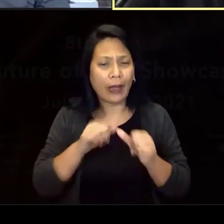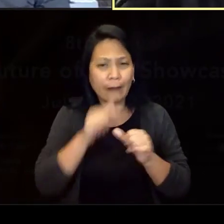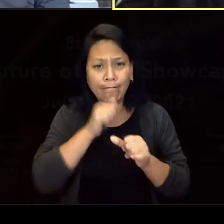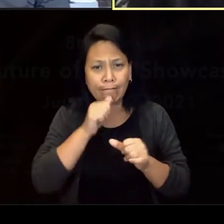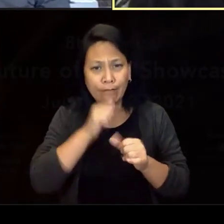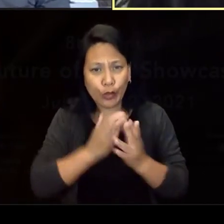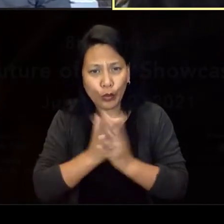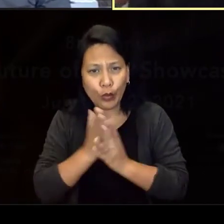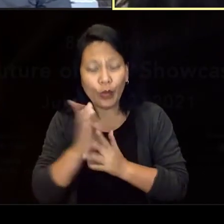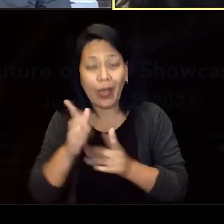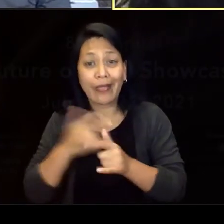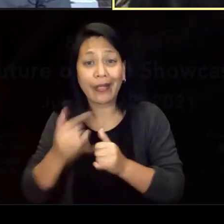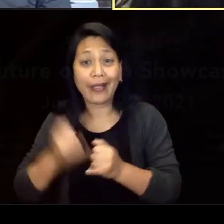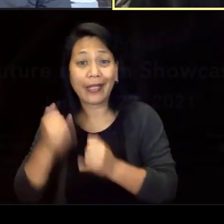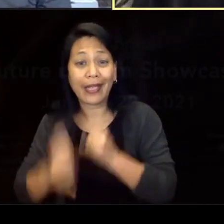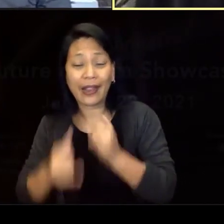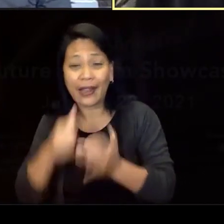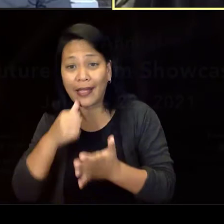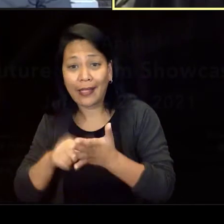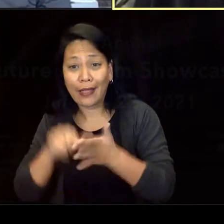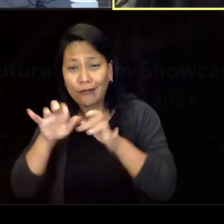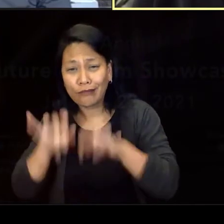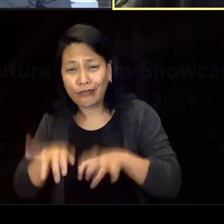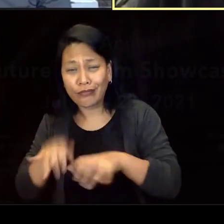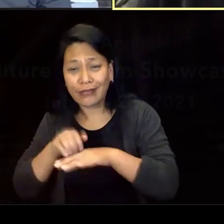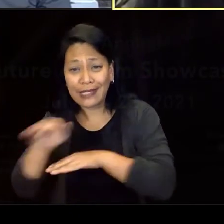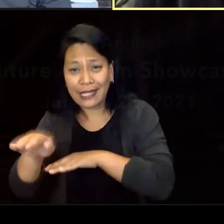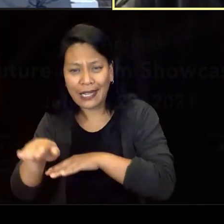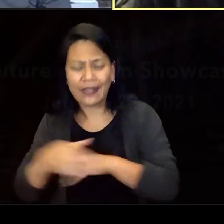on, you know, there's just like different, tactics, I think.